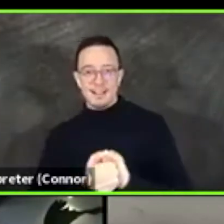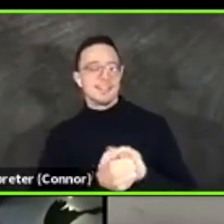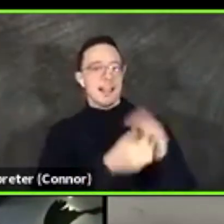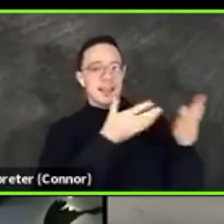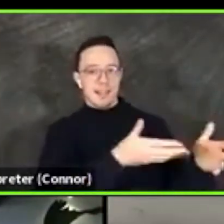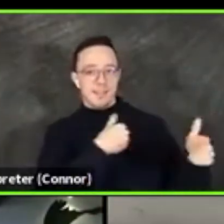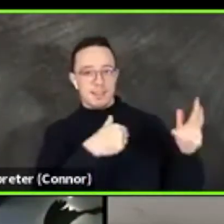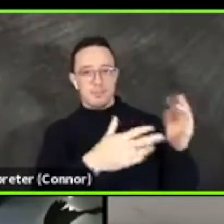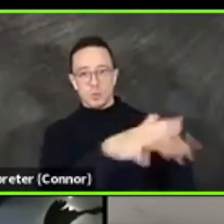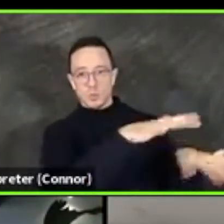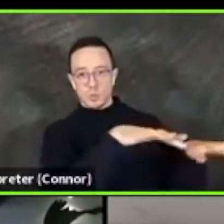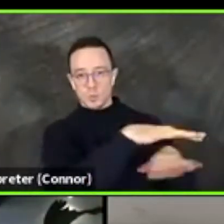I NOW, HAVE A --